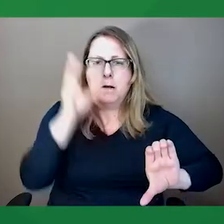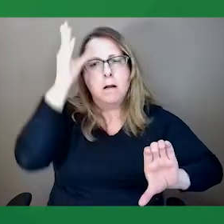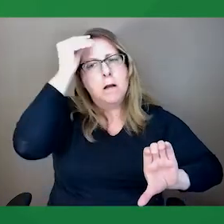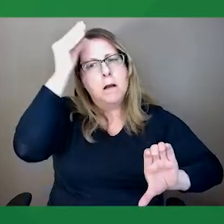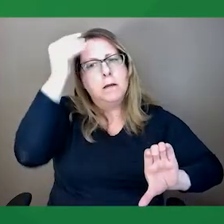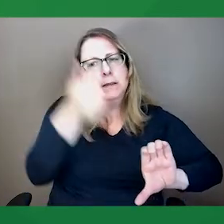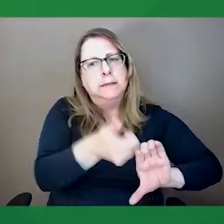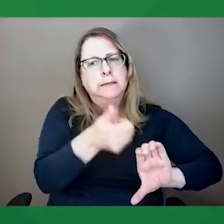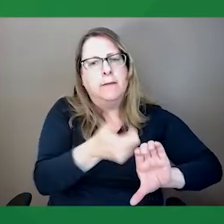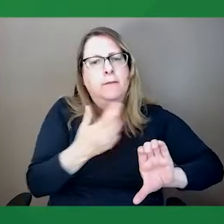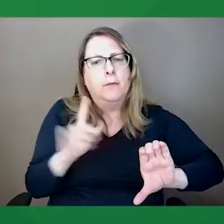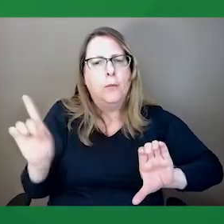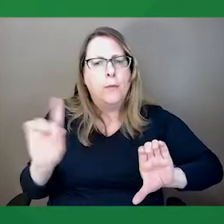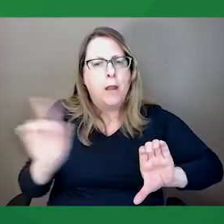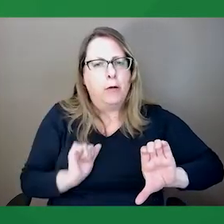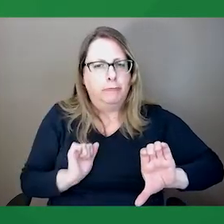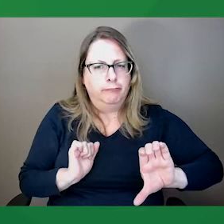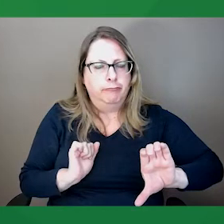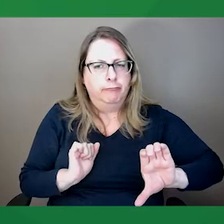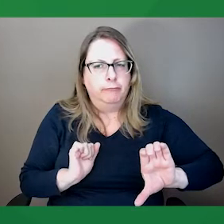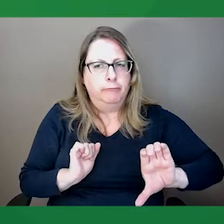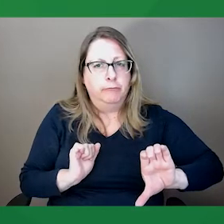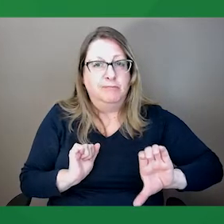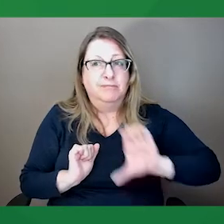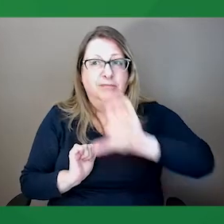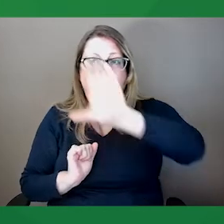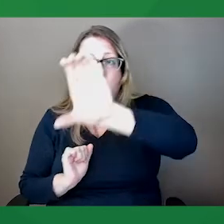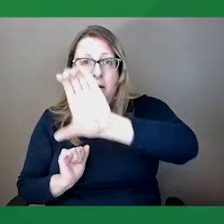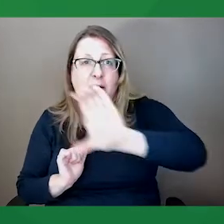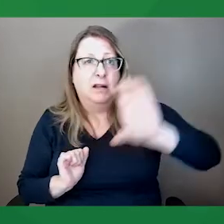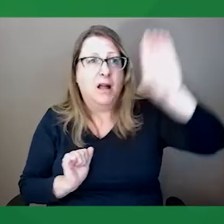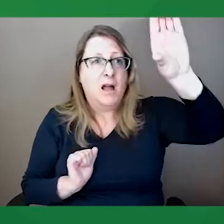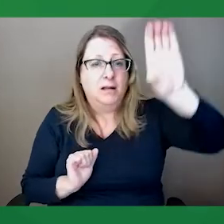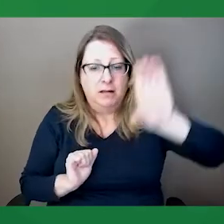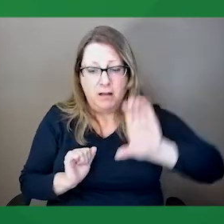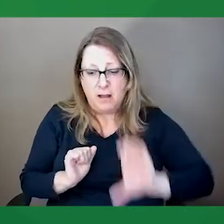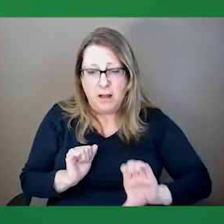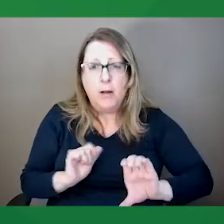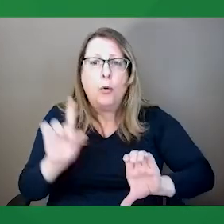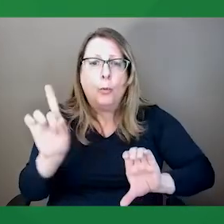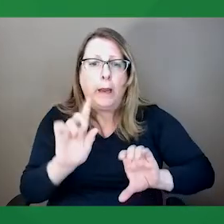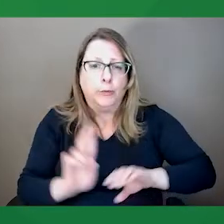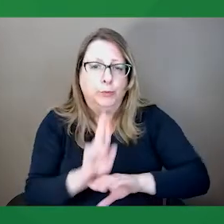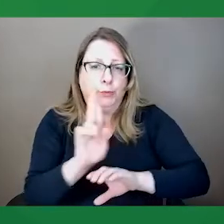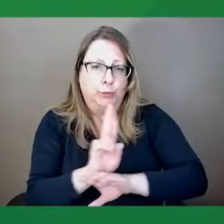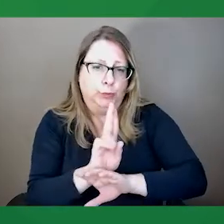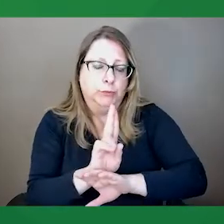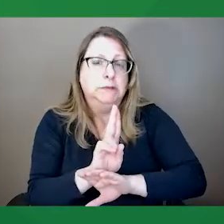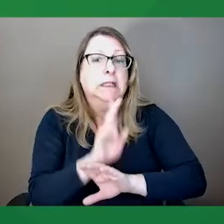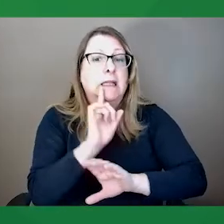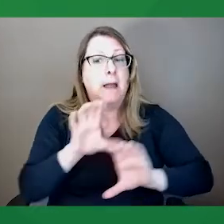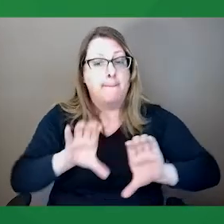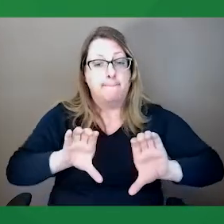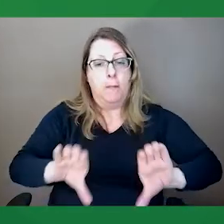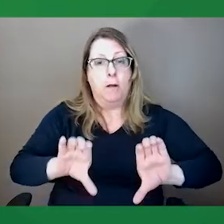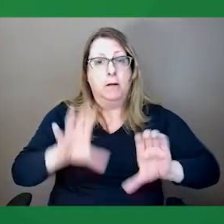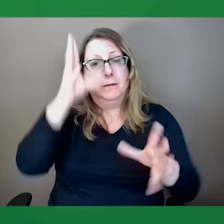You need to consider where that block of content is gonna be dropped. Where is that block of content gonna be used?